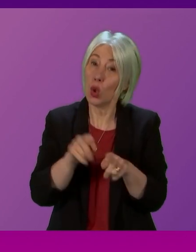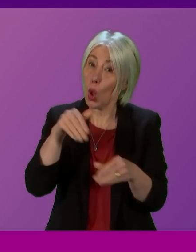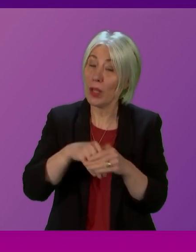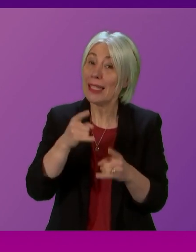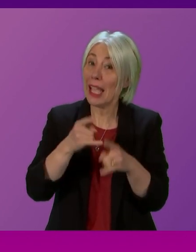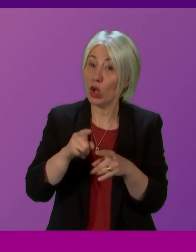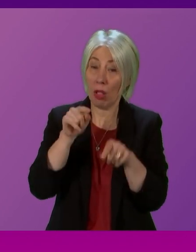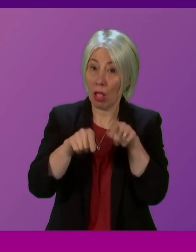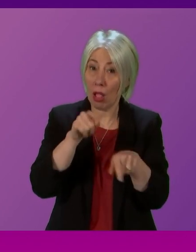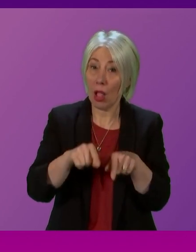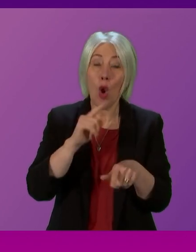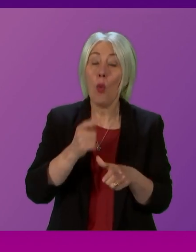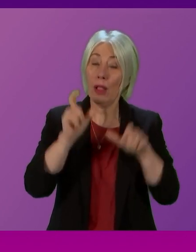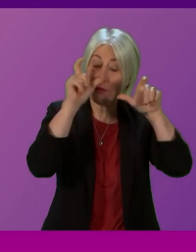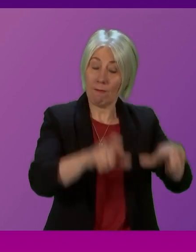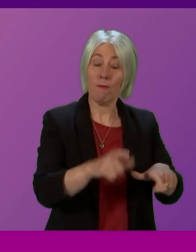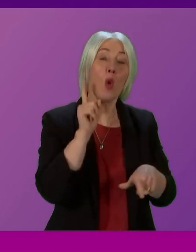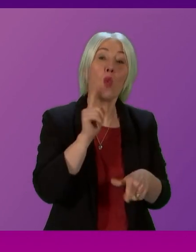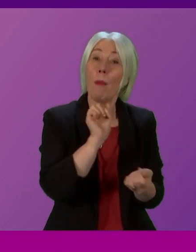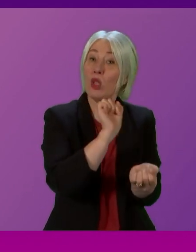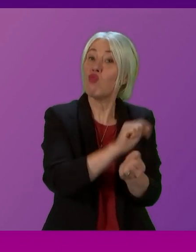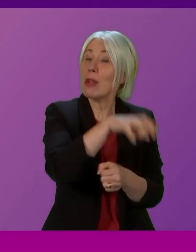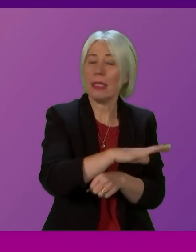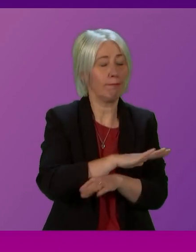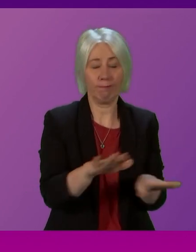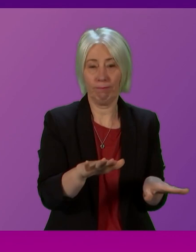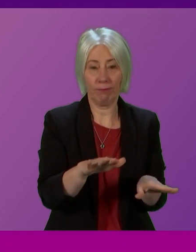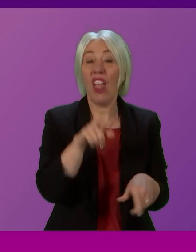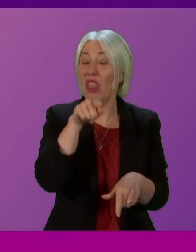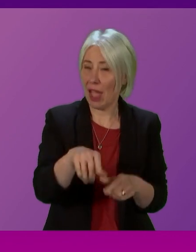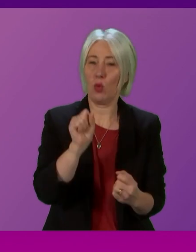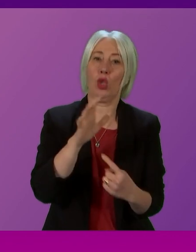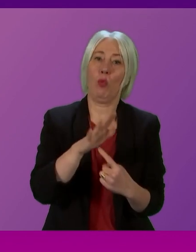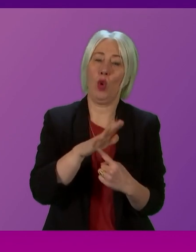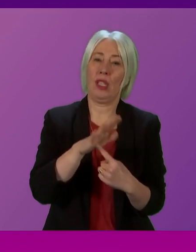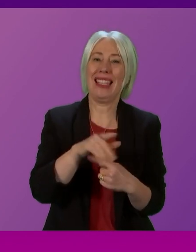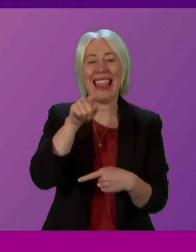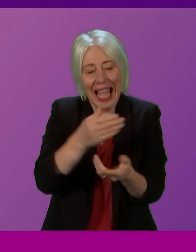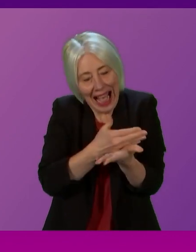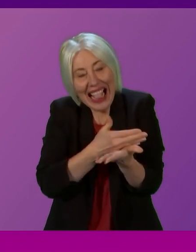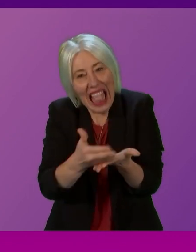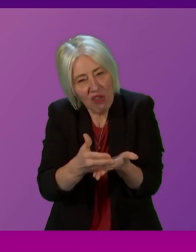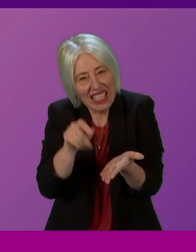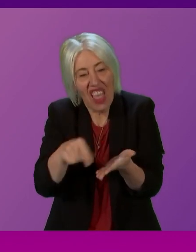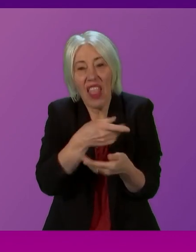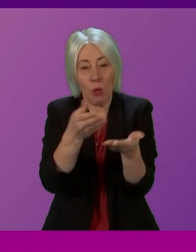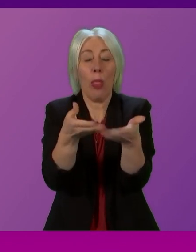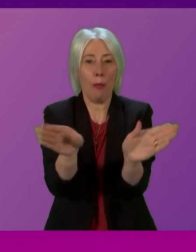in or transferred to a women’s prison. That is what is important, and it is that clarity that matters to the public.